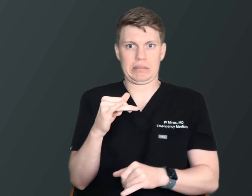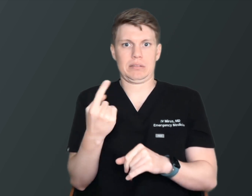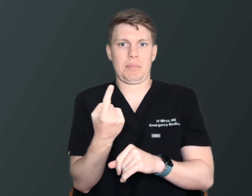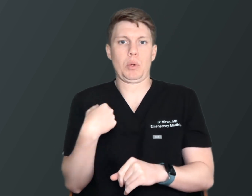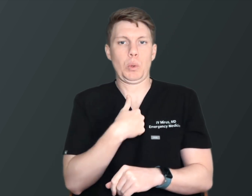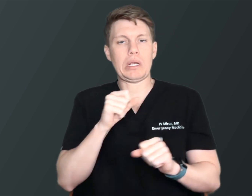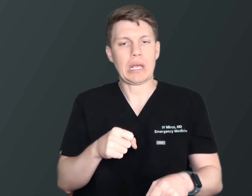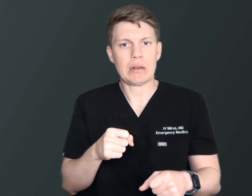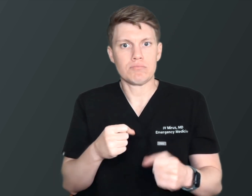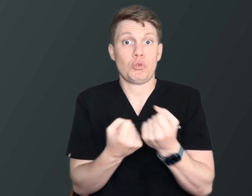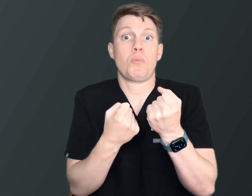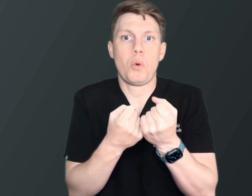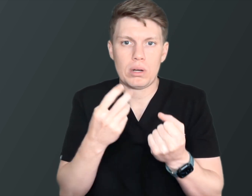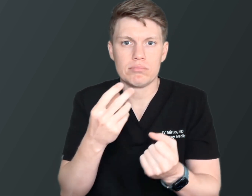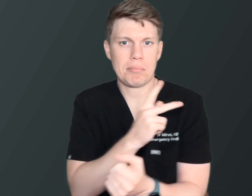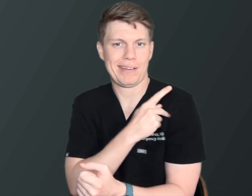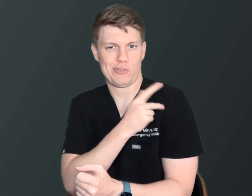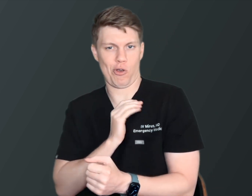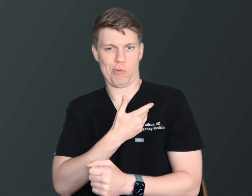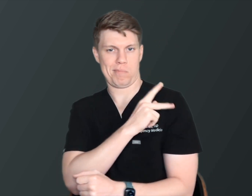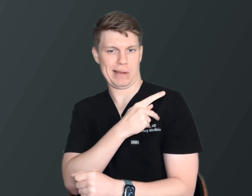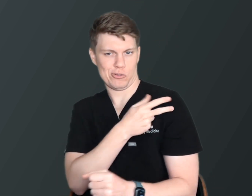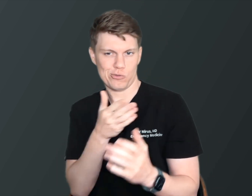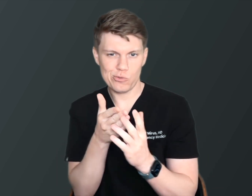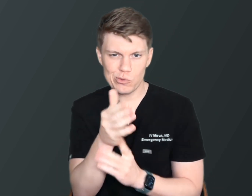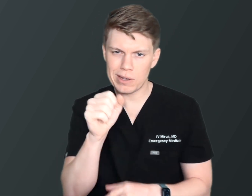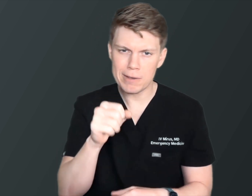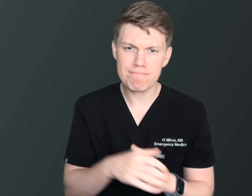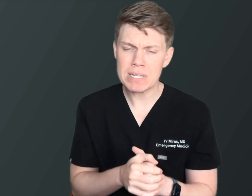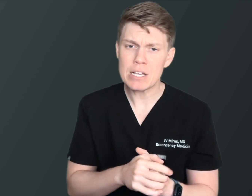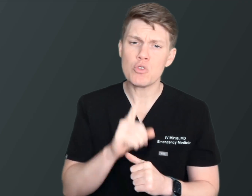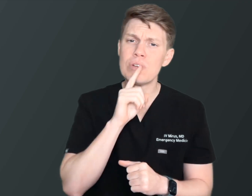it’s something we can support our patients with.